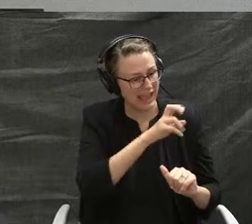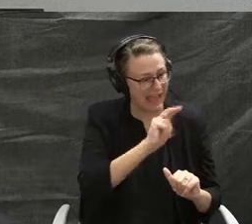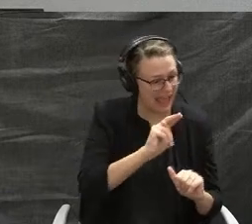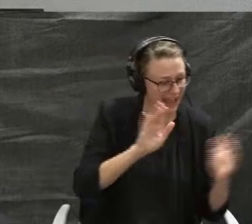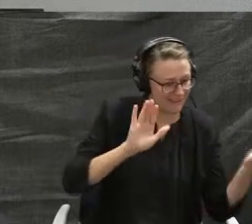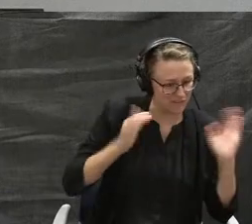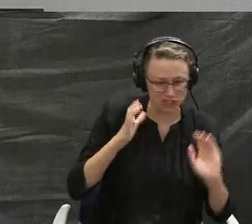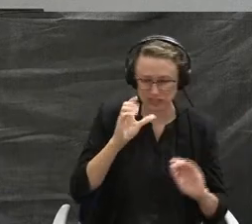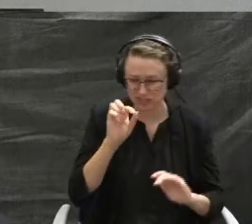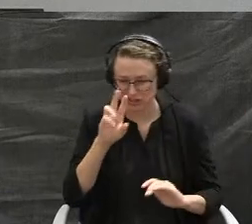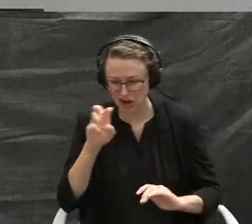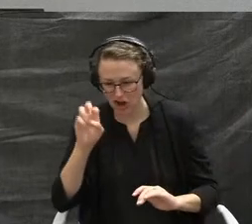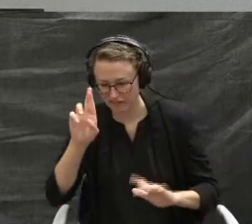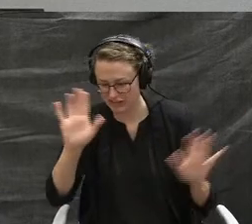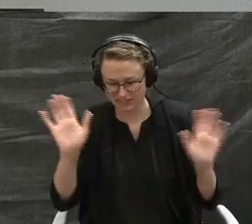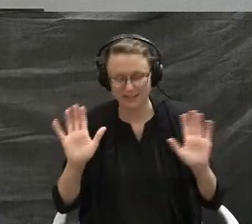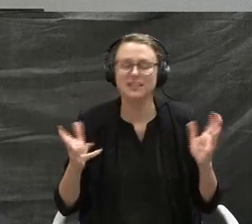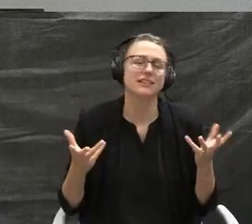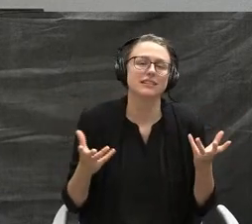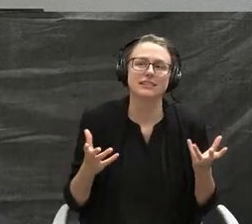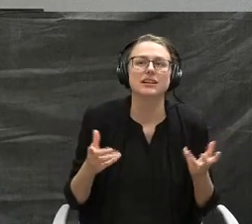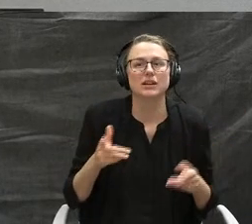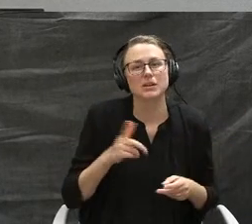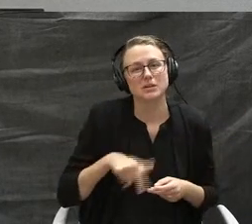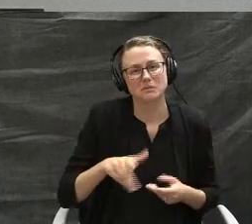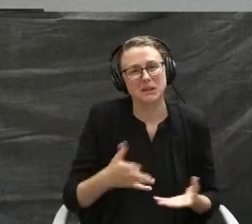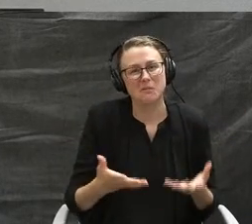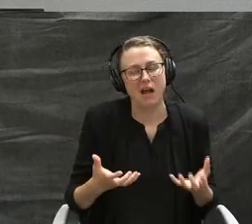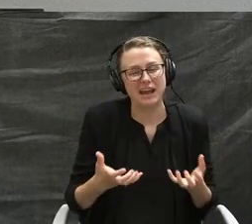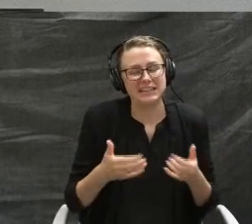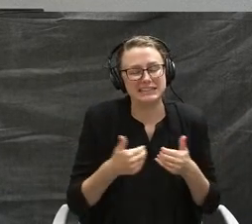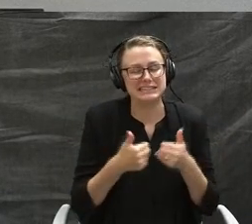it identified as a Minne Tonka entity. There 11,000 students